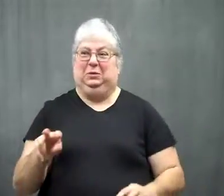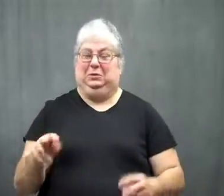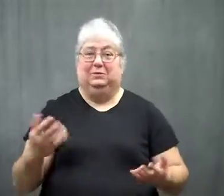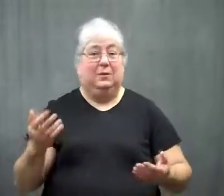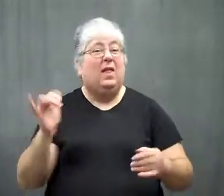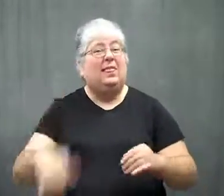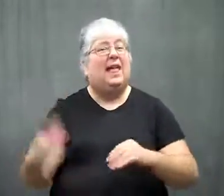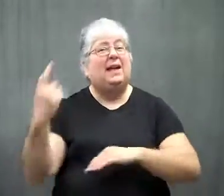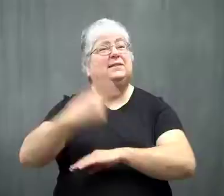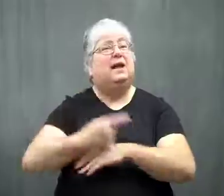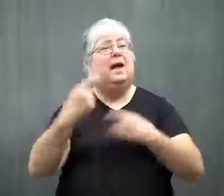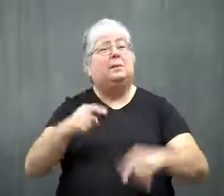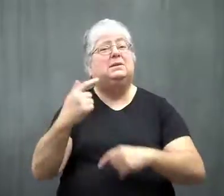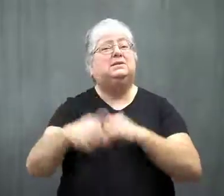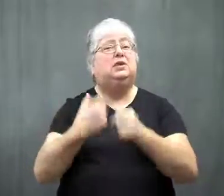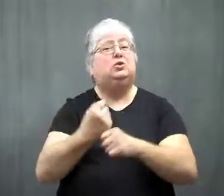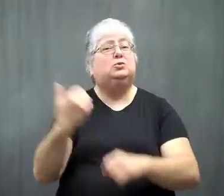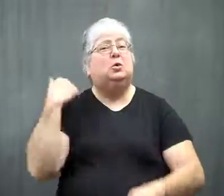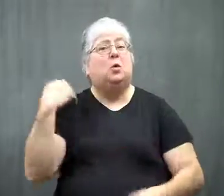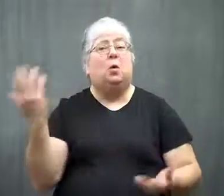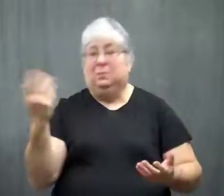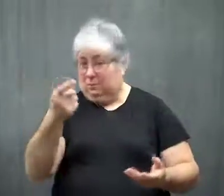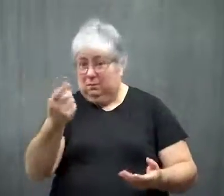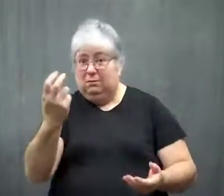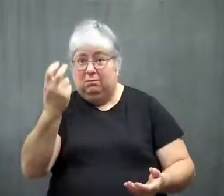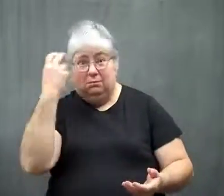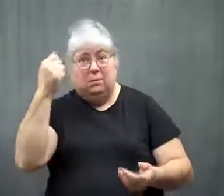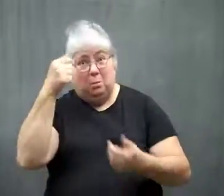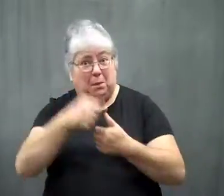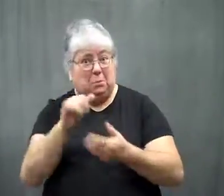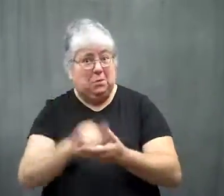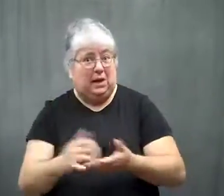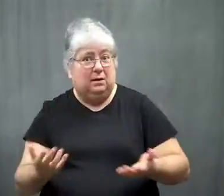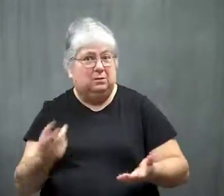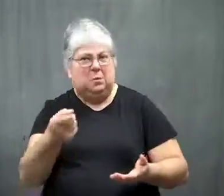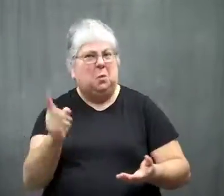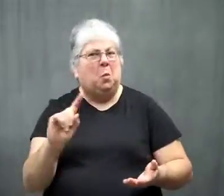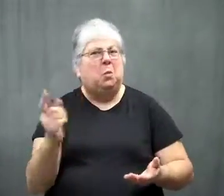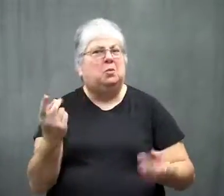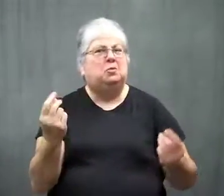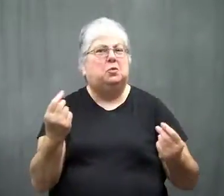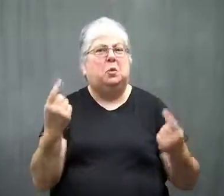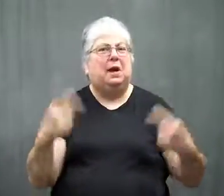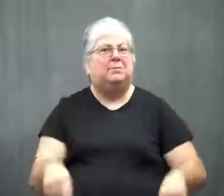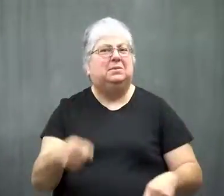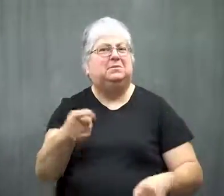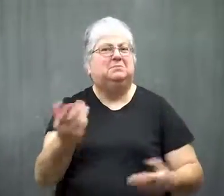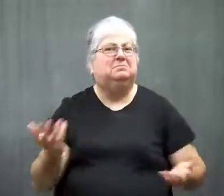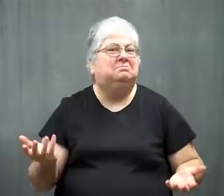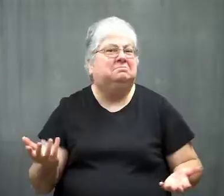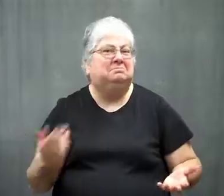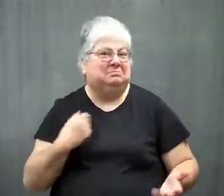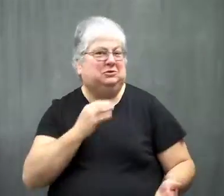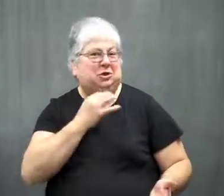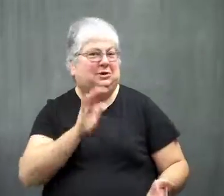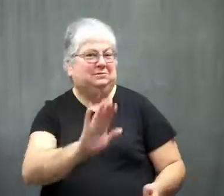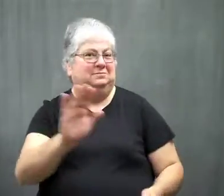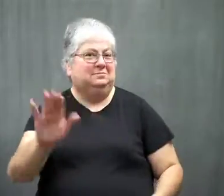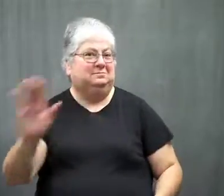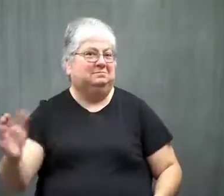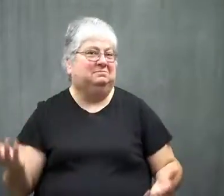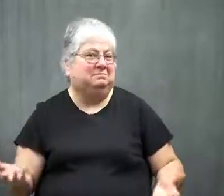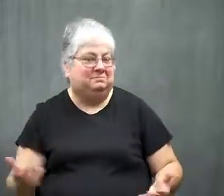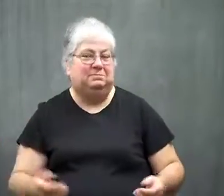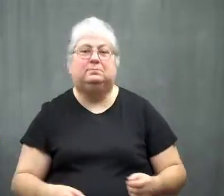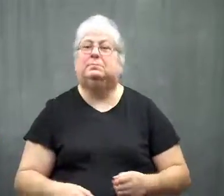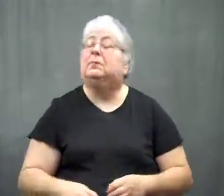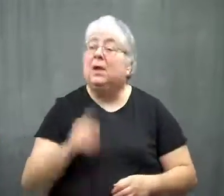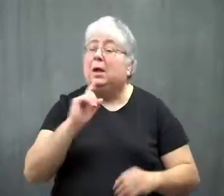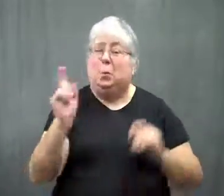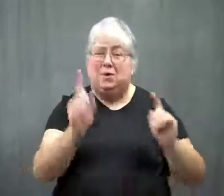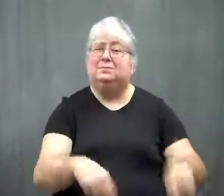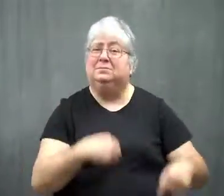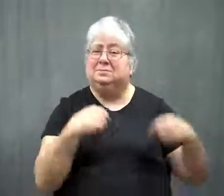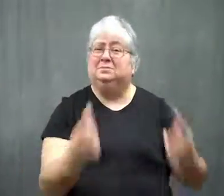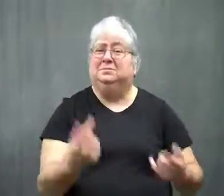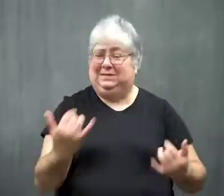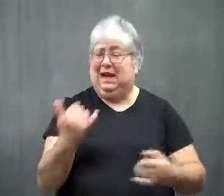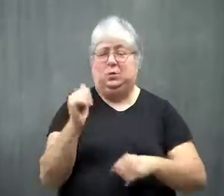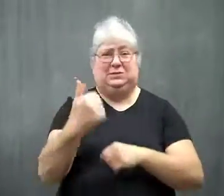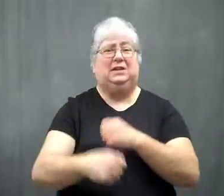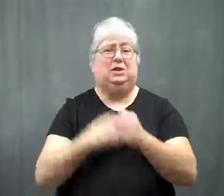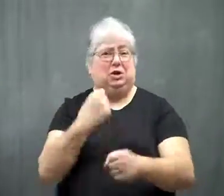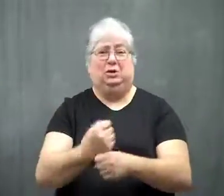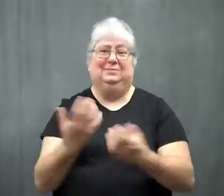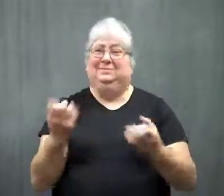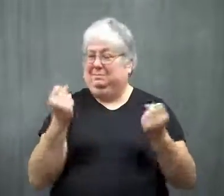On that day years ago, do you remember it? What were you doing?